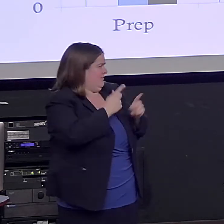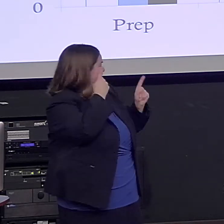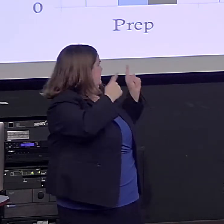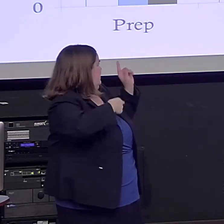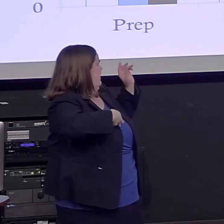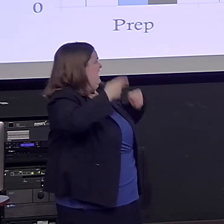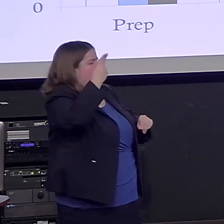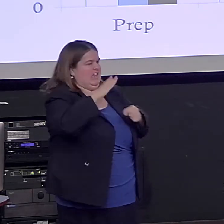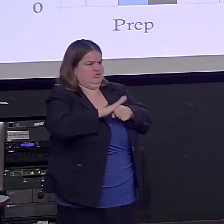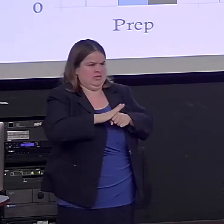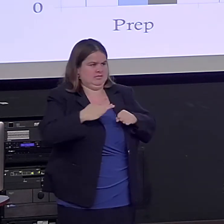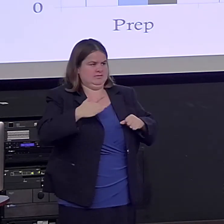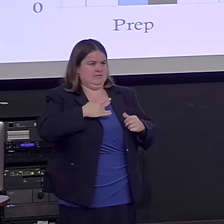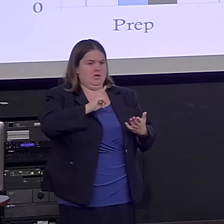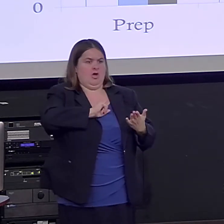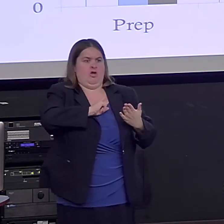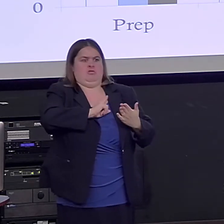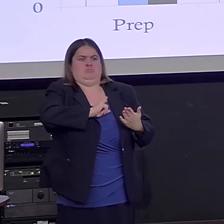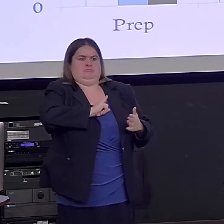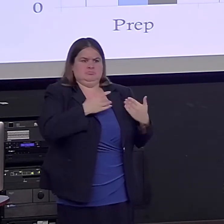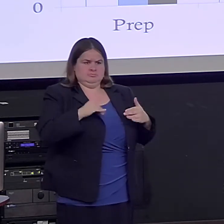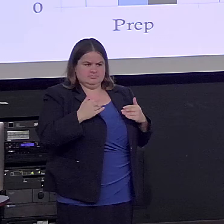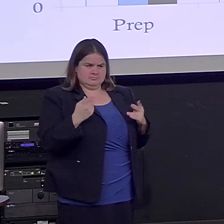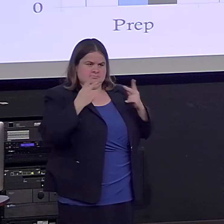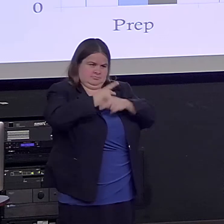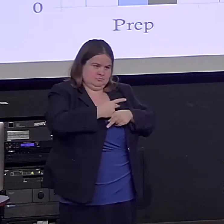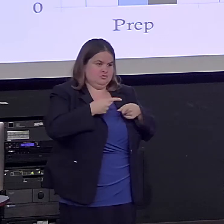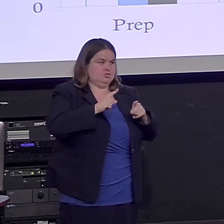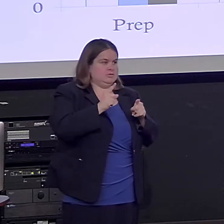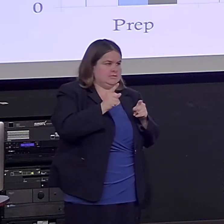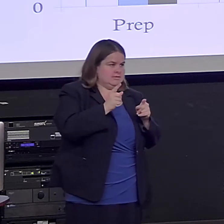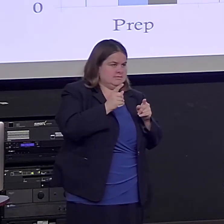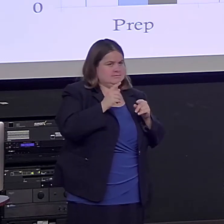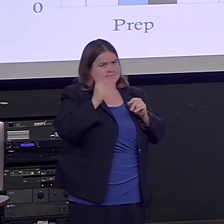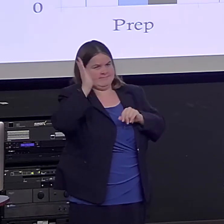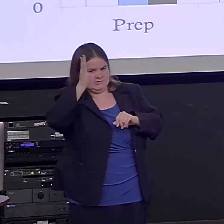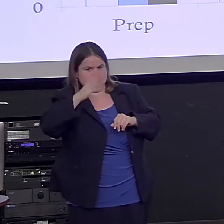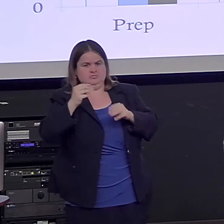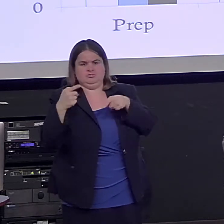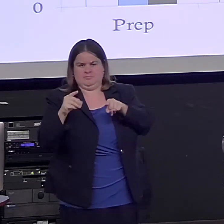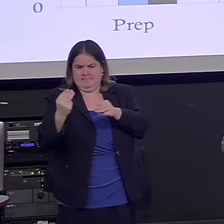You show elevated heart rate during the speech and the math parts.